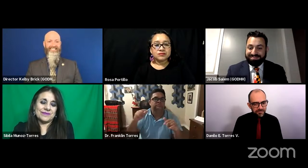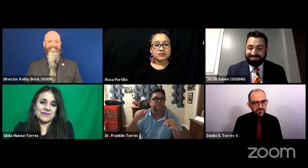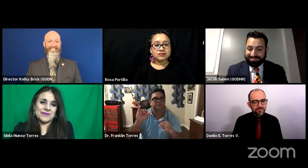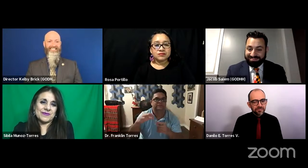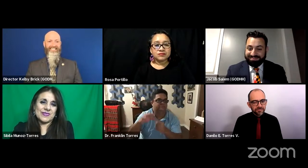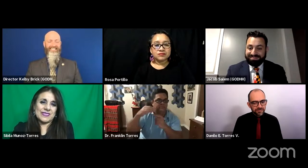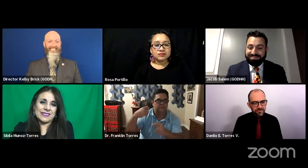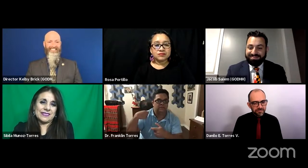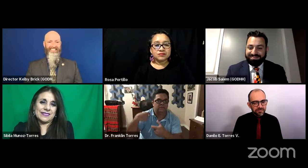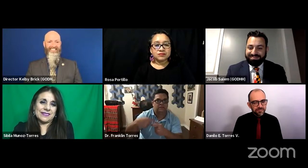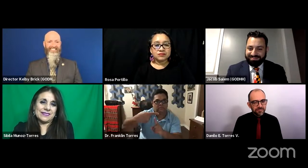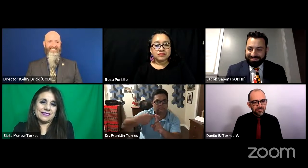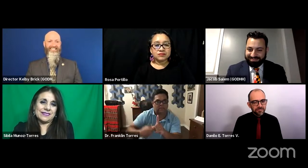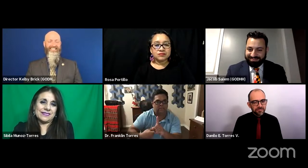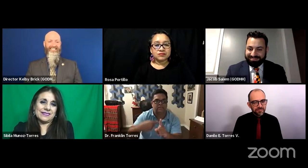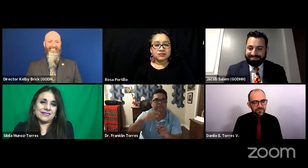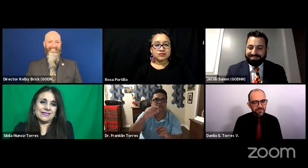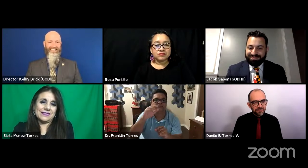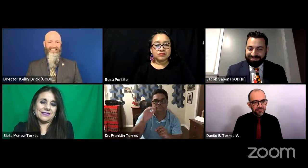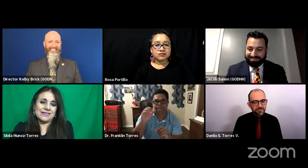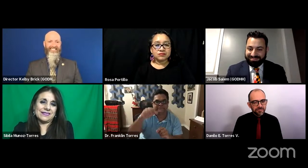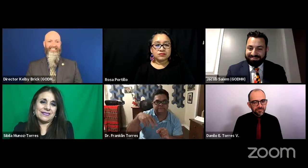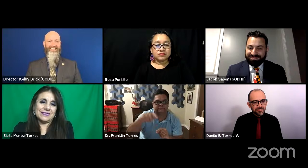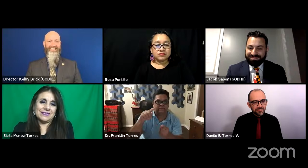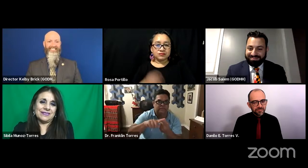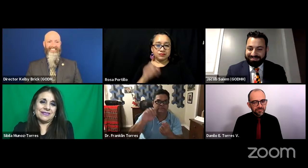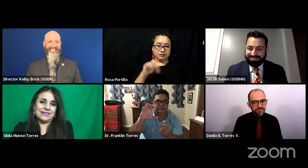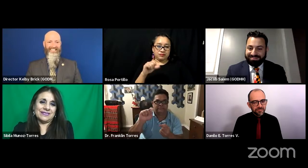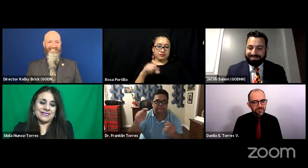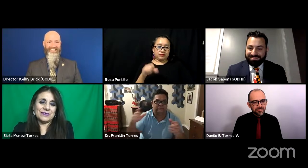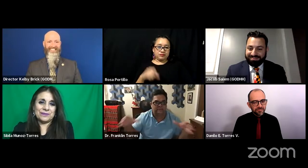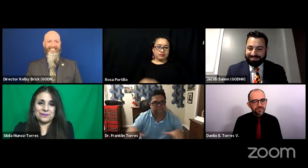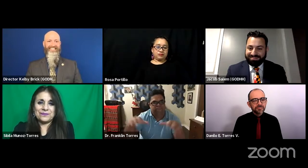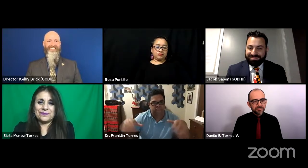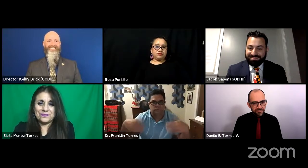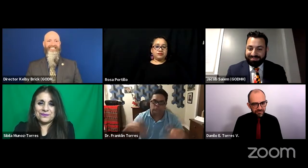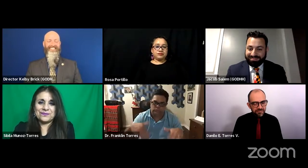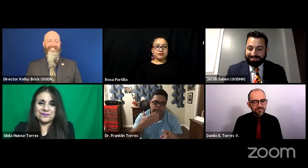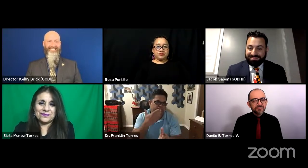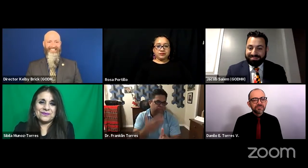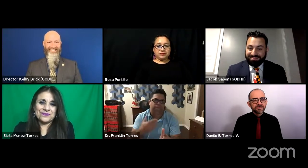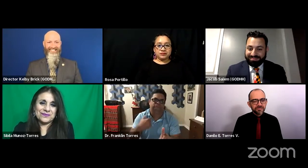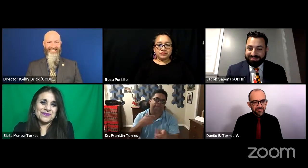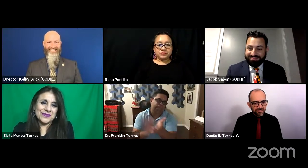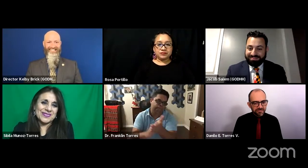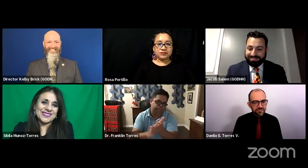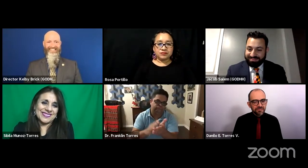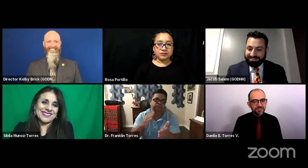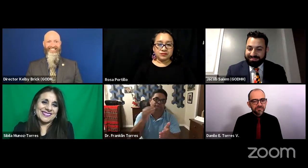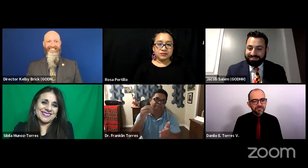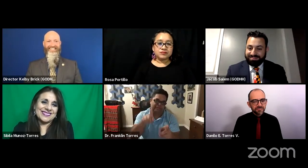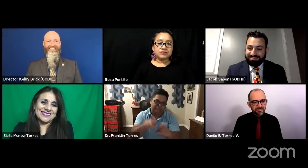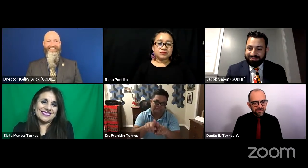education, culture, and particularly during Latin Awareness Month, it's been a wonderful